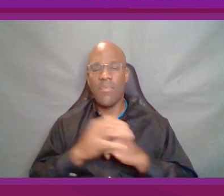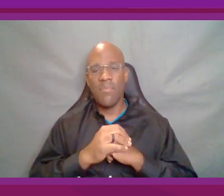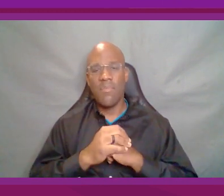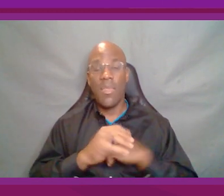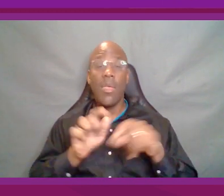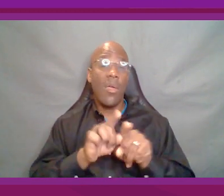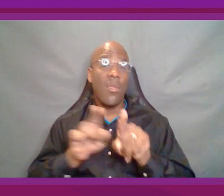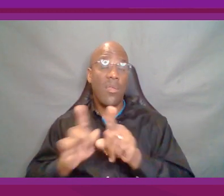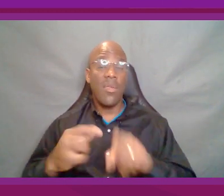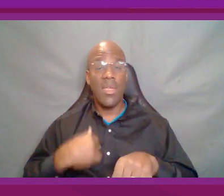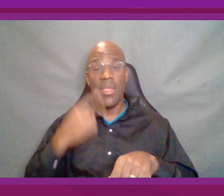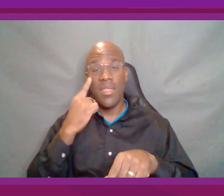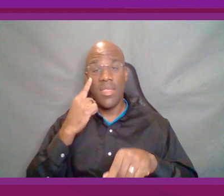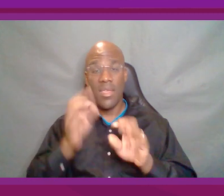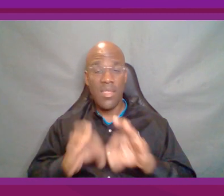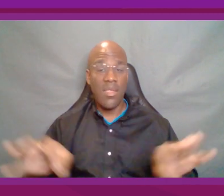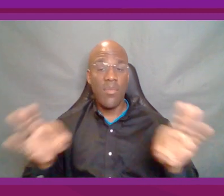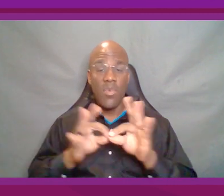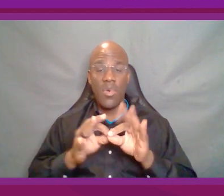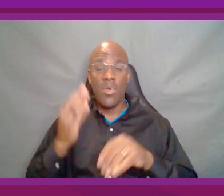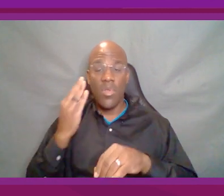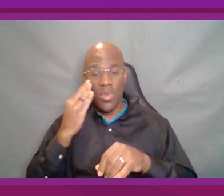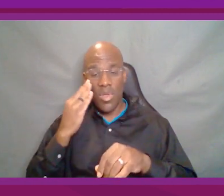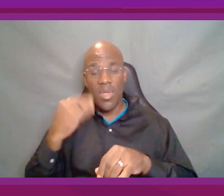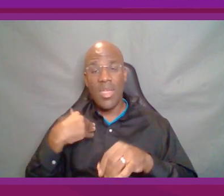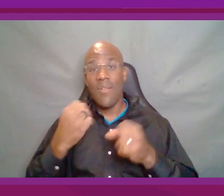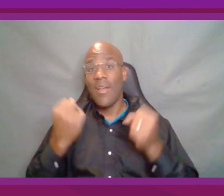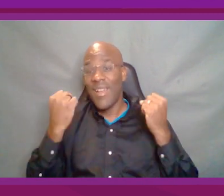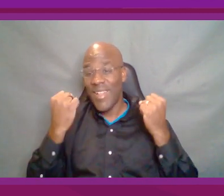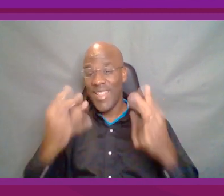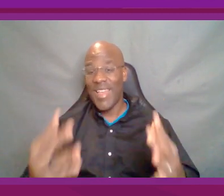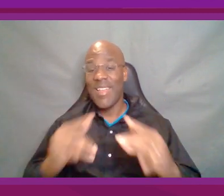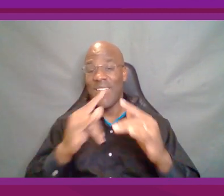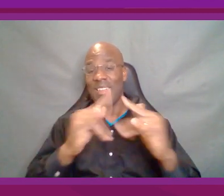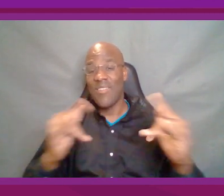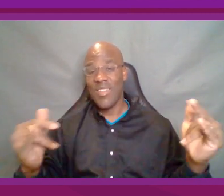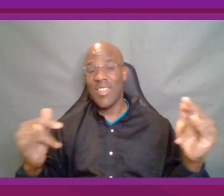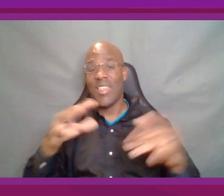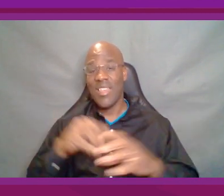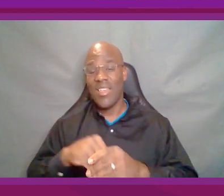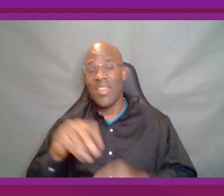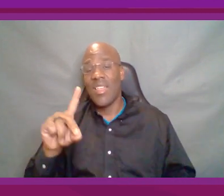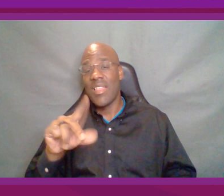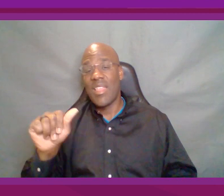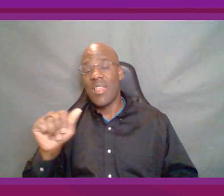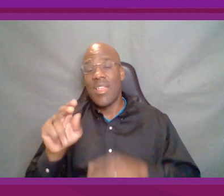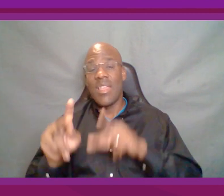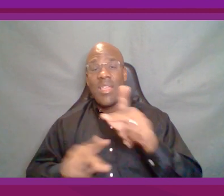I also think it's important to recognize that there is a lot of diversity among disabled people,